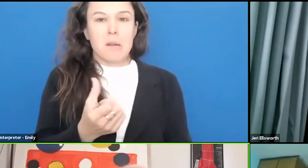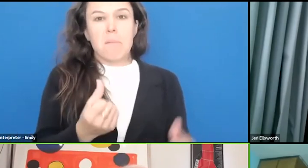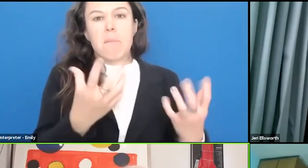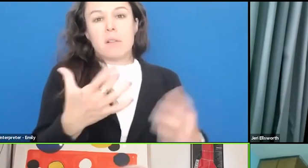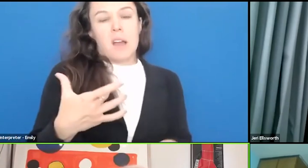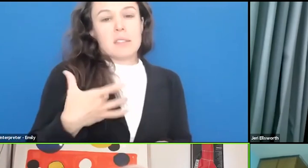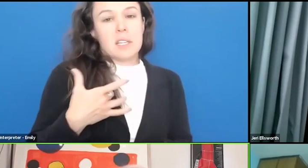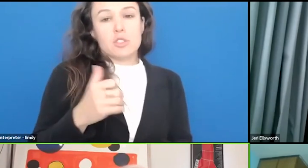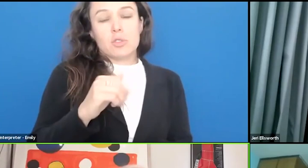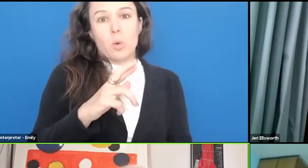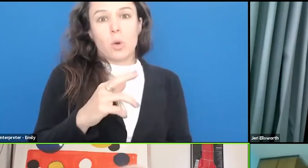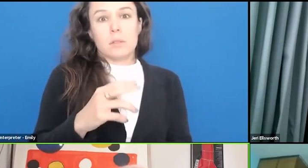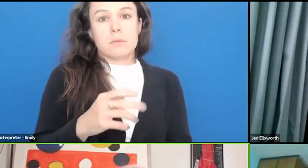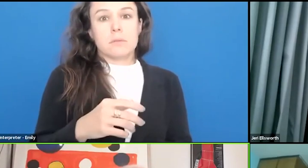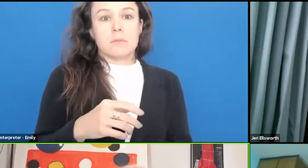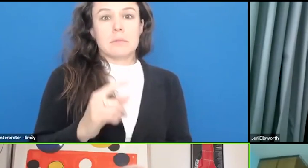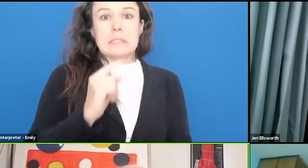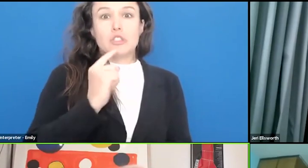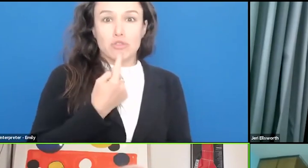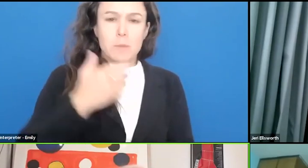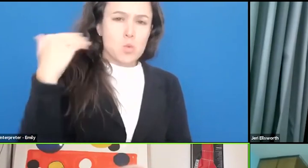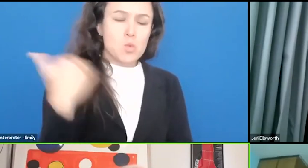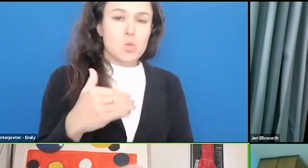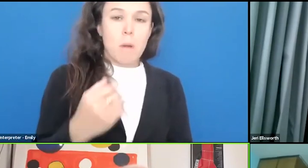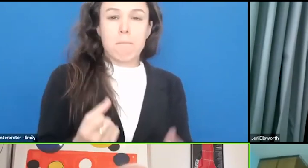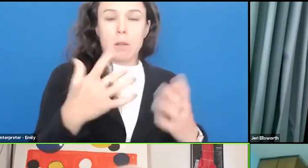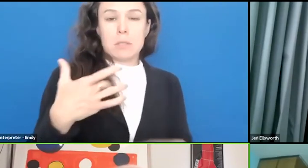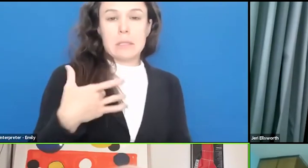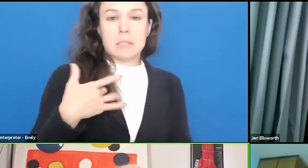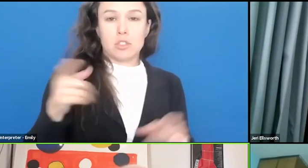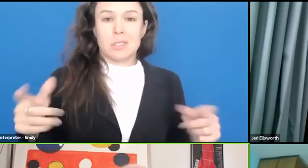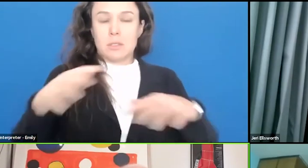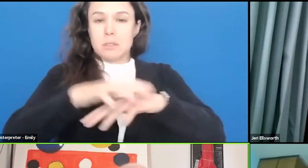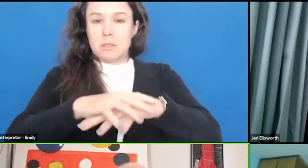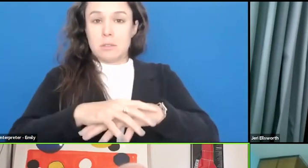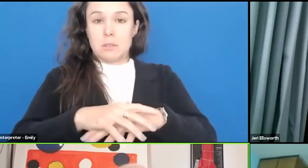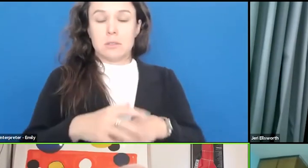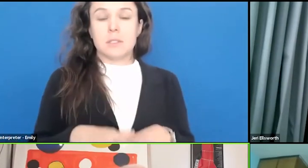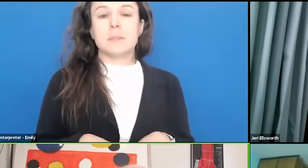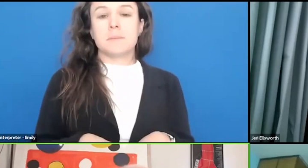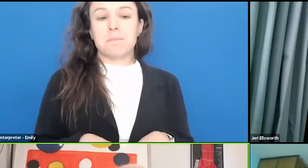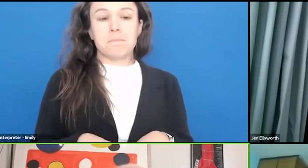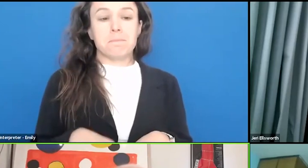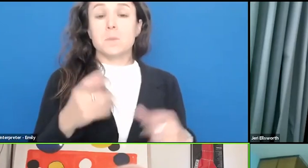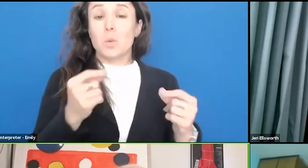or extreme multi-sensory, where it understands-- it doesn't understand, it addresses the fact